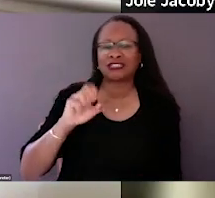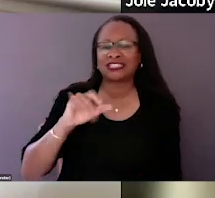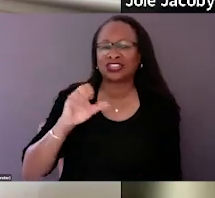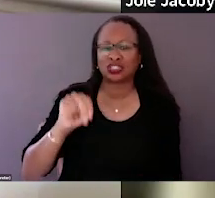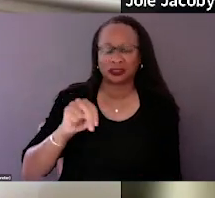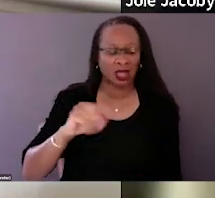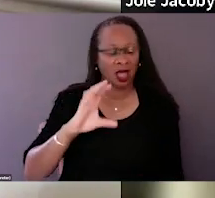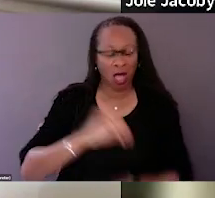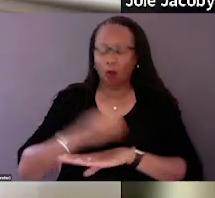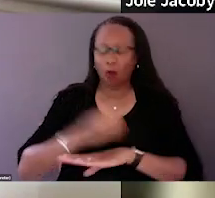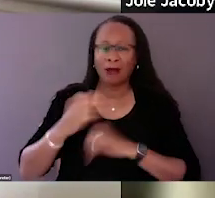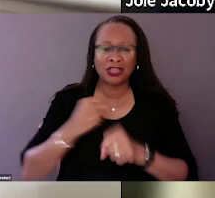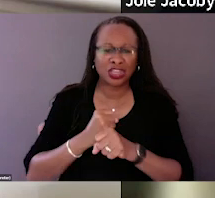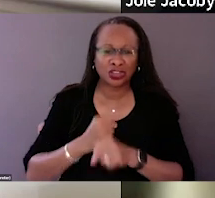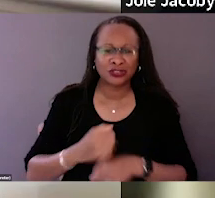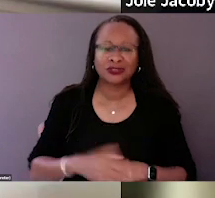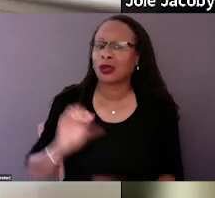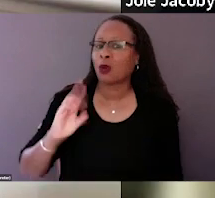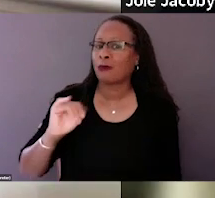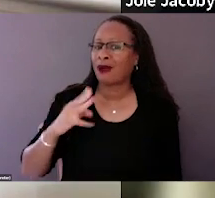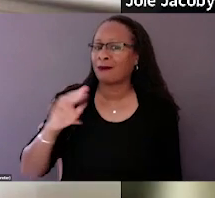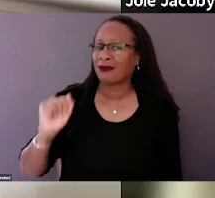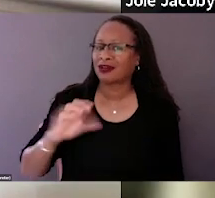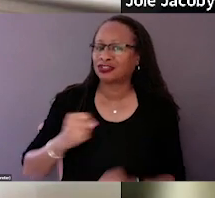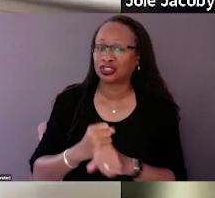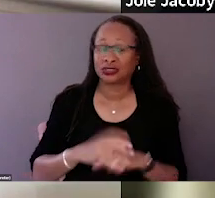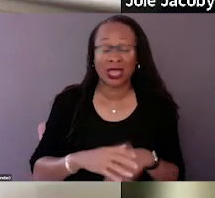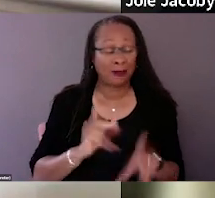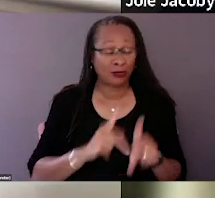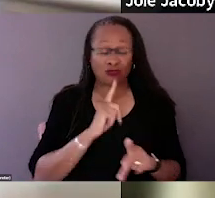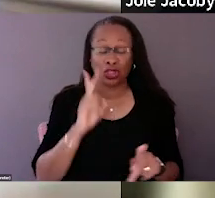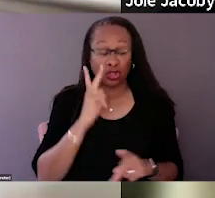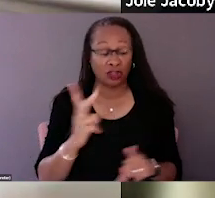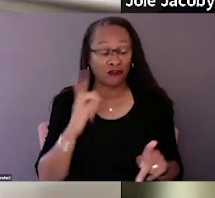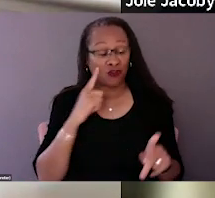I think people were really looking for a place to connect online, and that's part of what gave Twitter and Black Twitter, specifically,